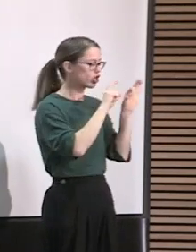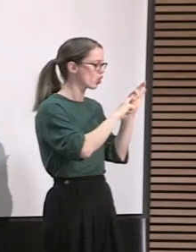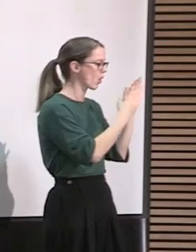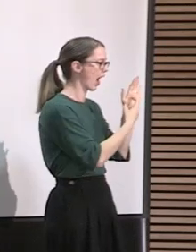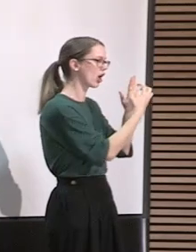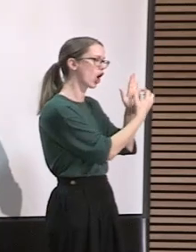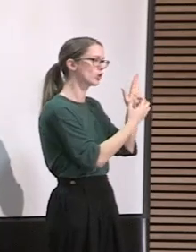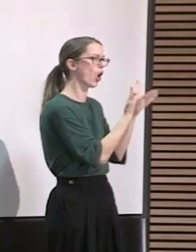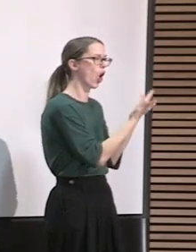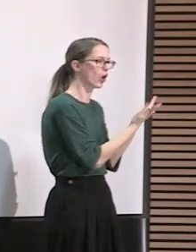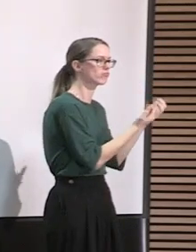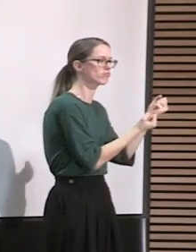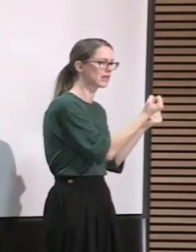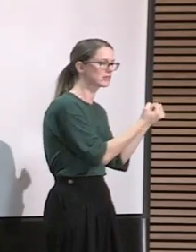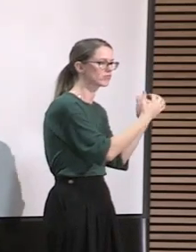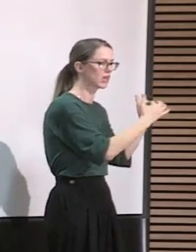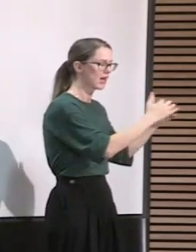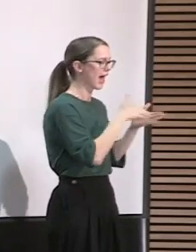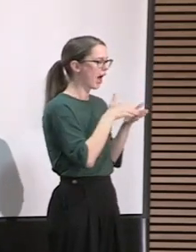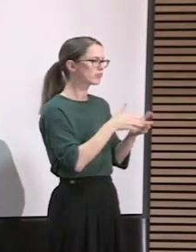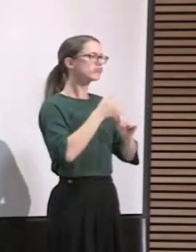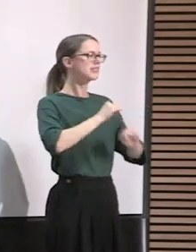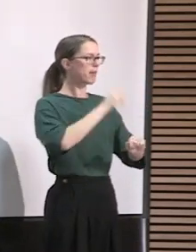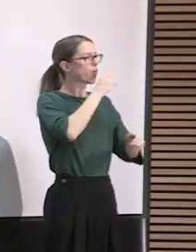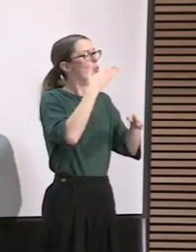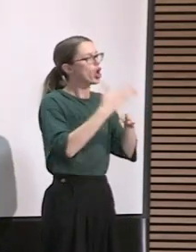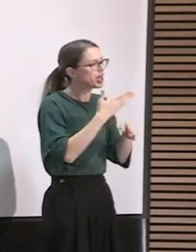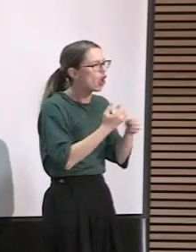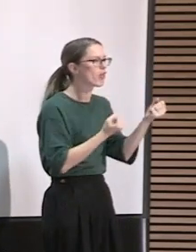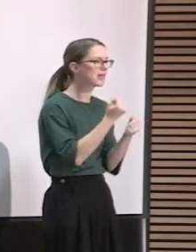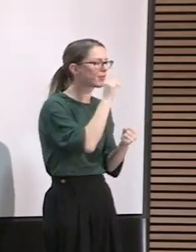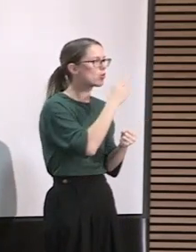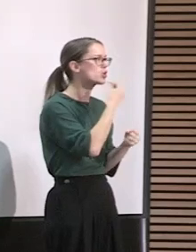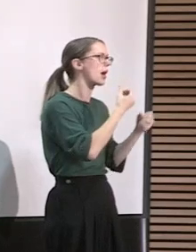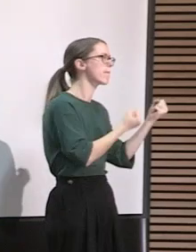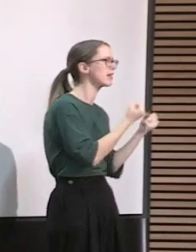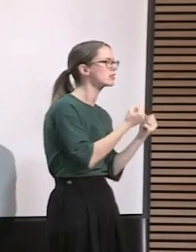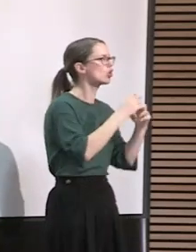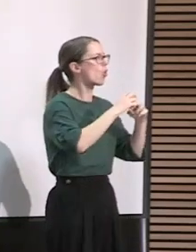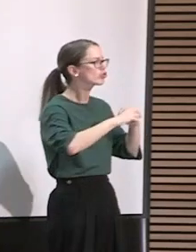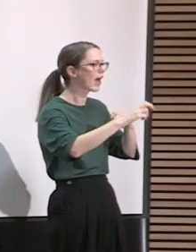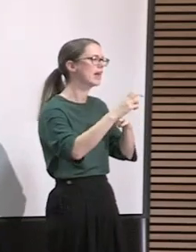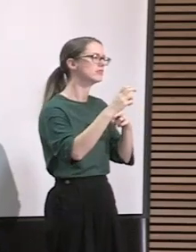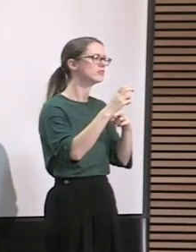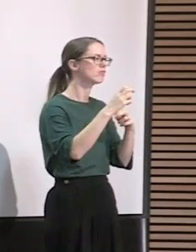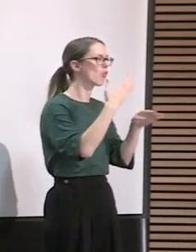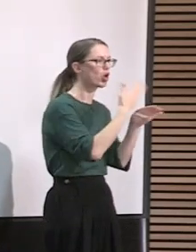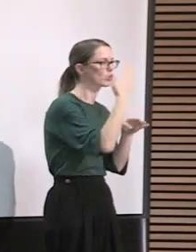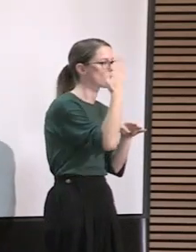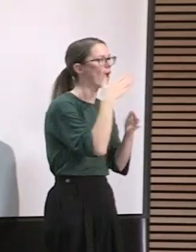people enough time to comply. The rollout of face coverings and QR codes are measures to